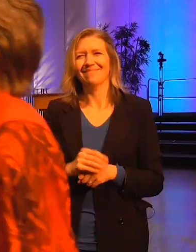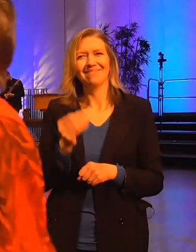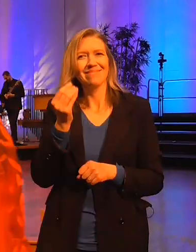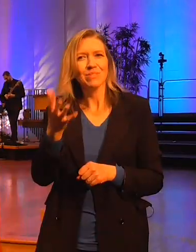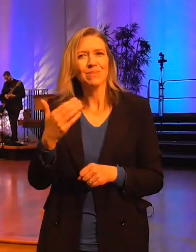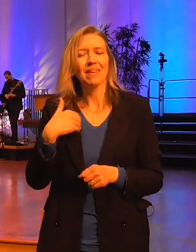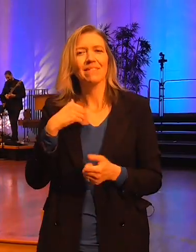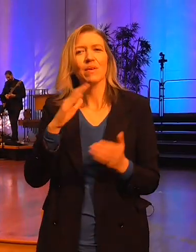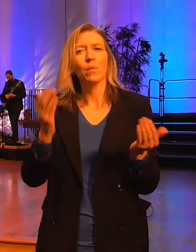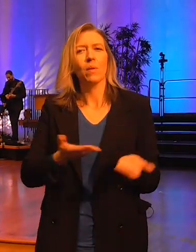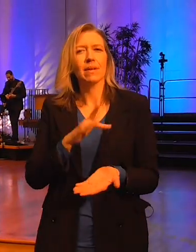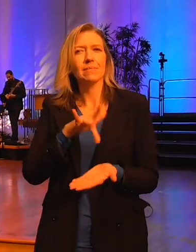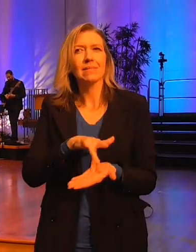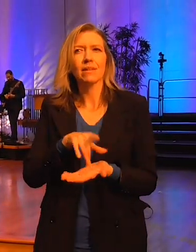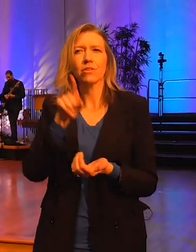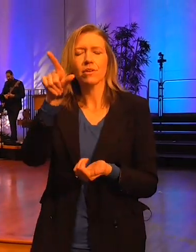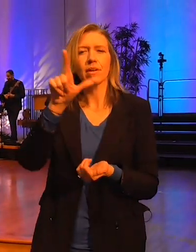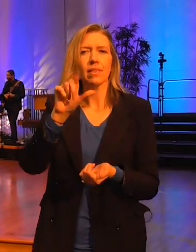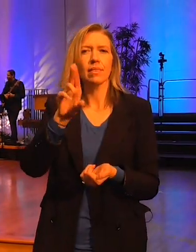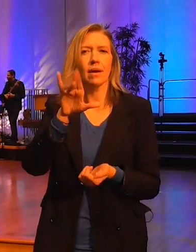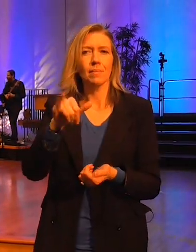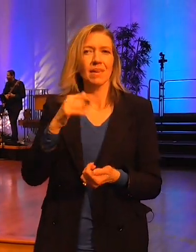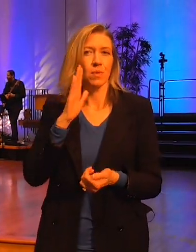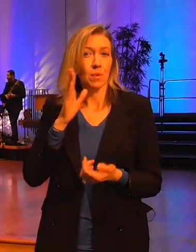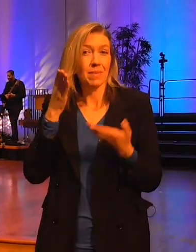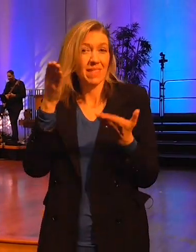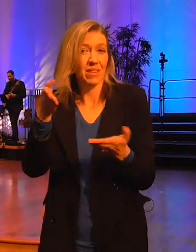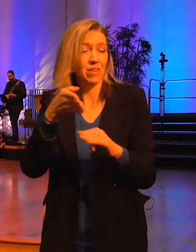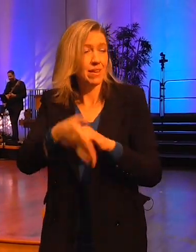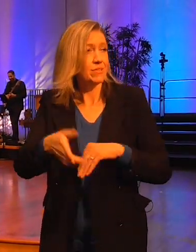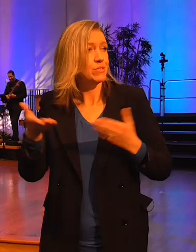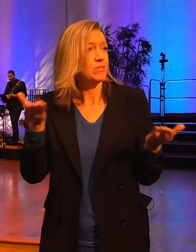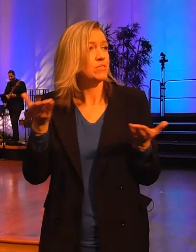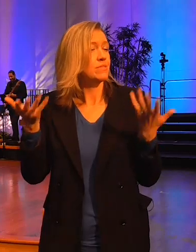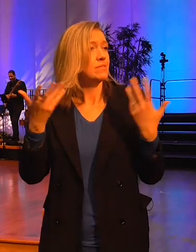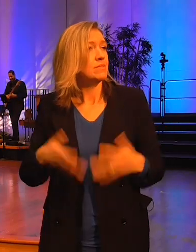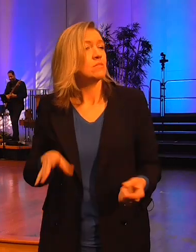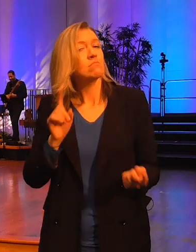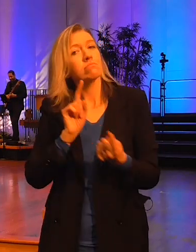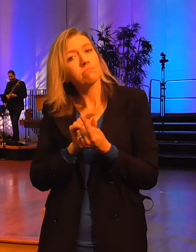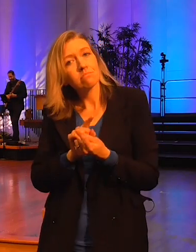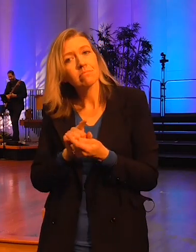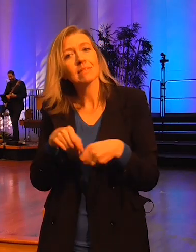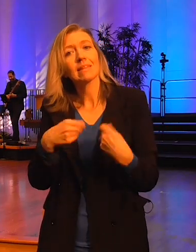out here and I will be out there after the service to uh hand you a gift bag talk a little bit about